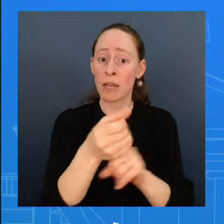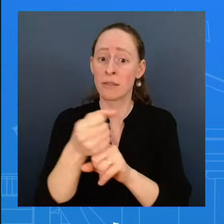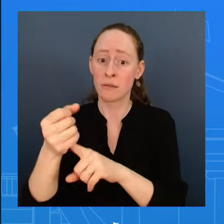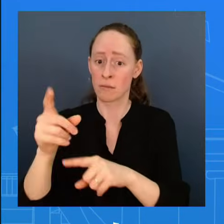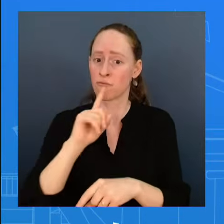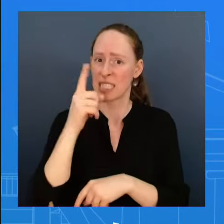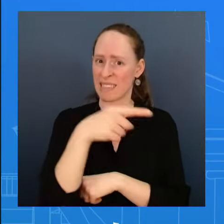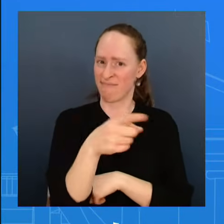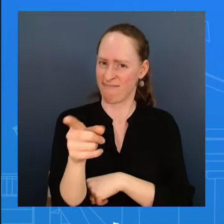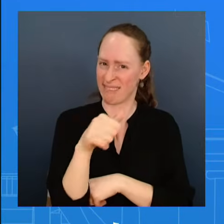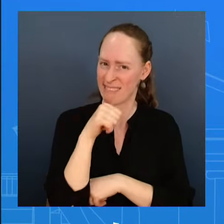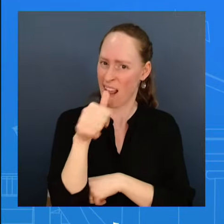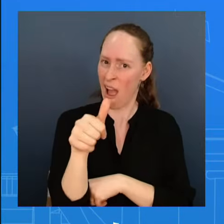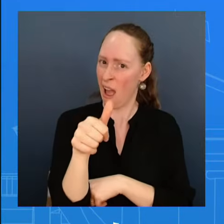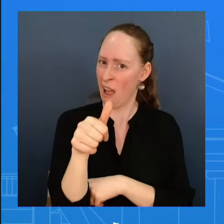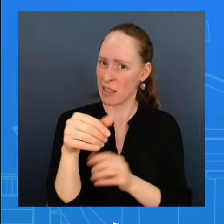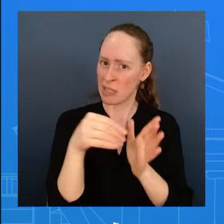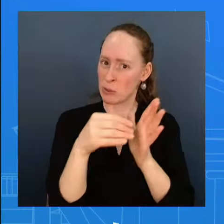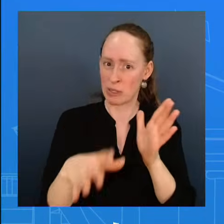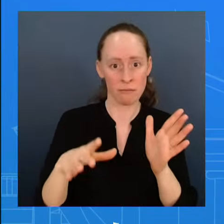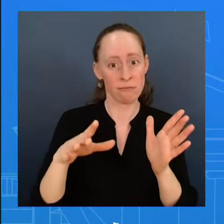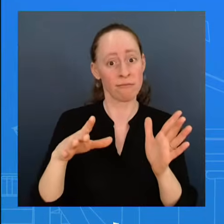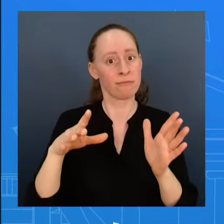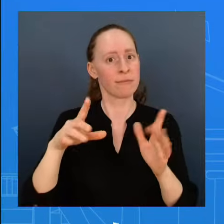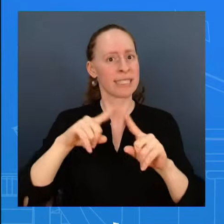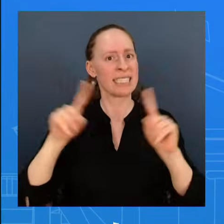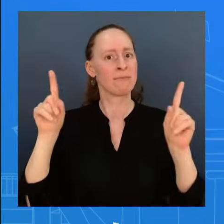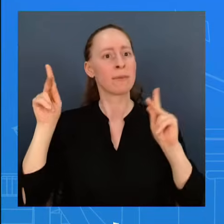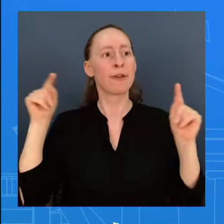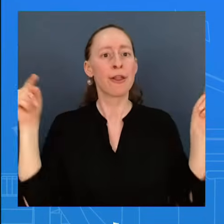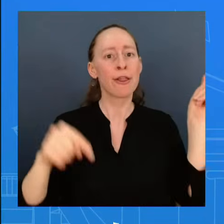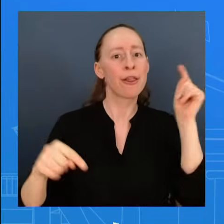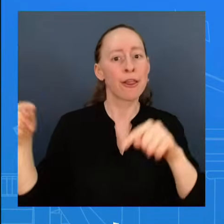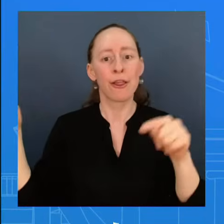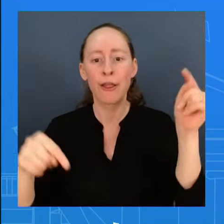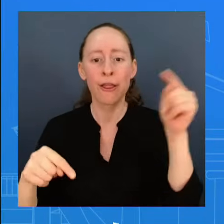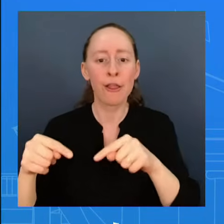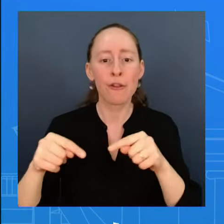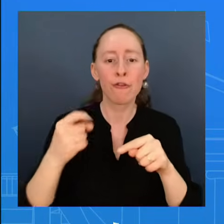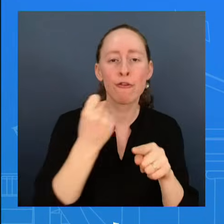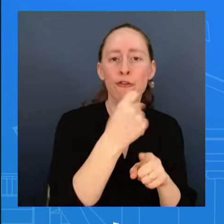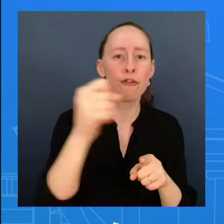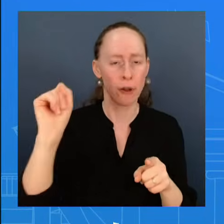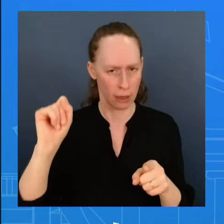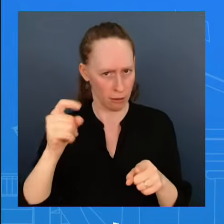obviously, local government to speak to, local govern- -- pardon me, local -- local police at --